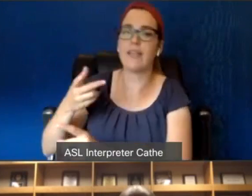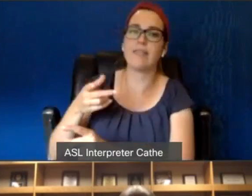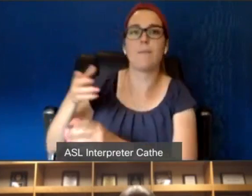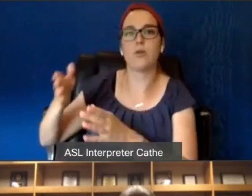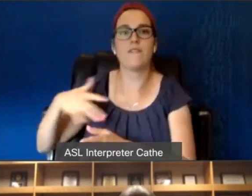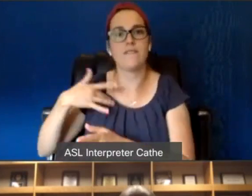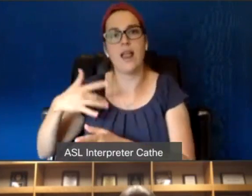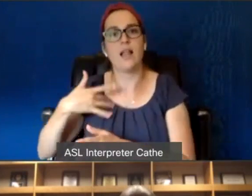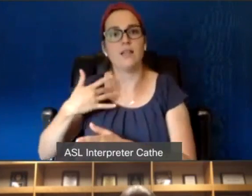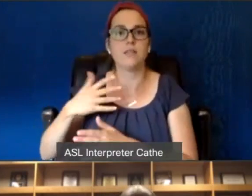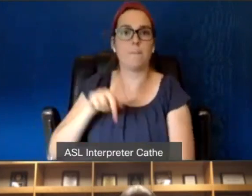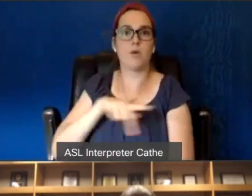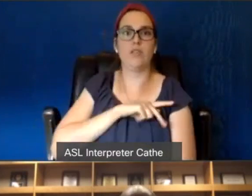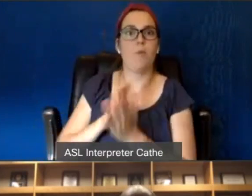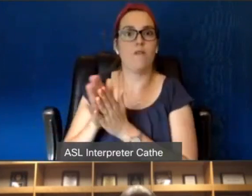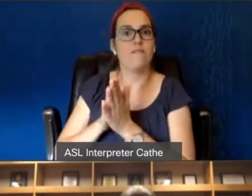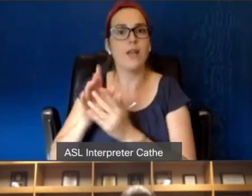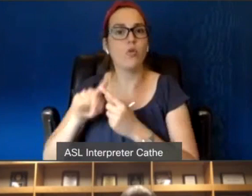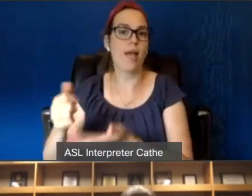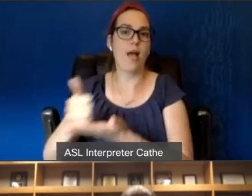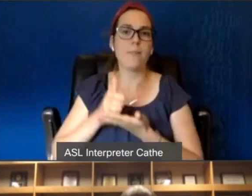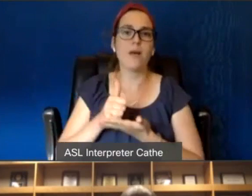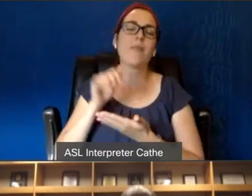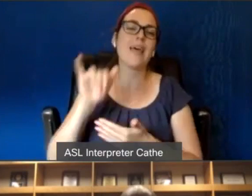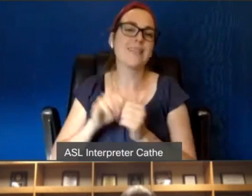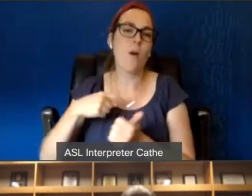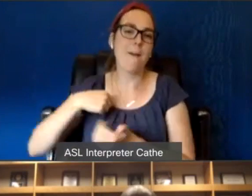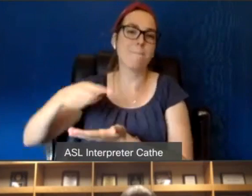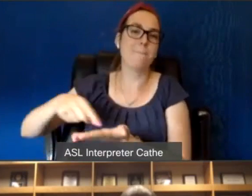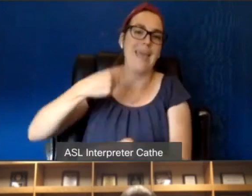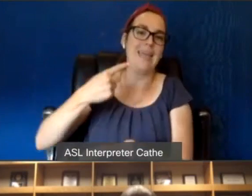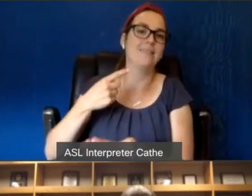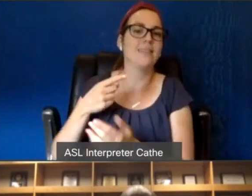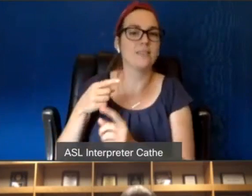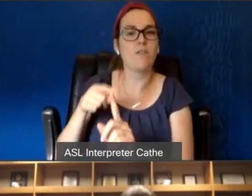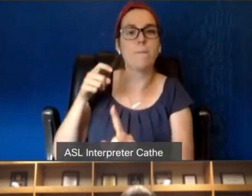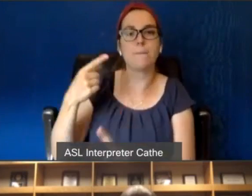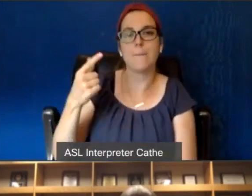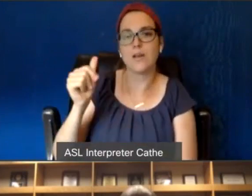I mean, that's how I get paid is through a grant, through somebody else that just has a passion